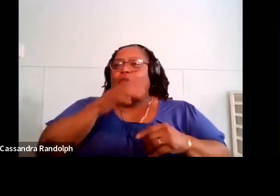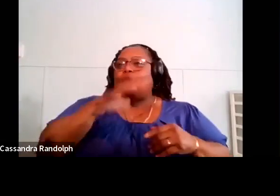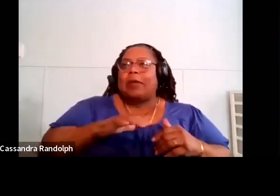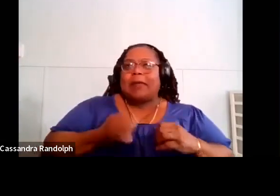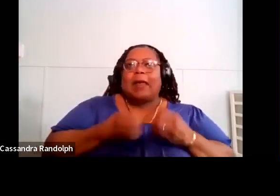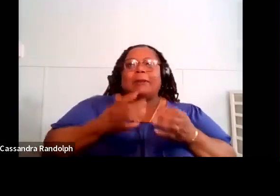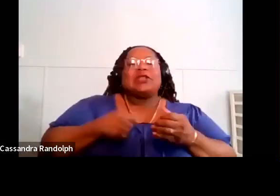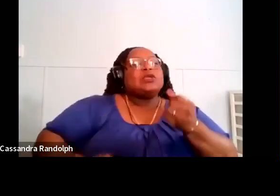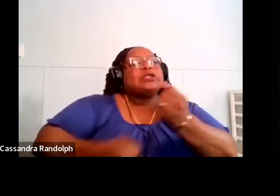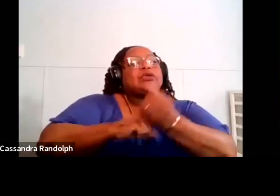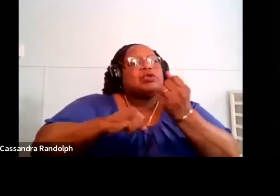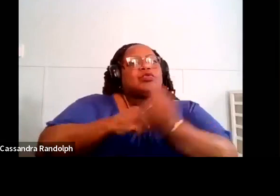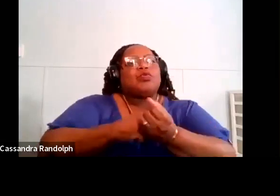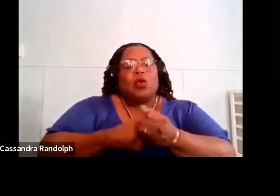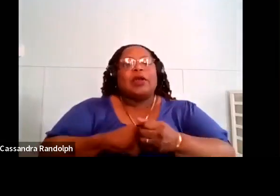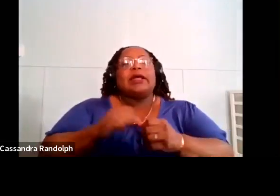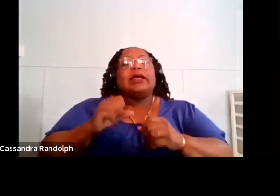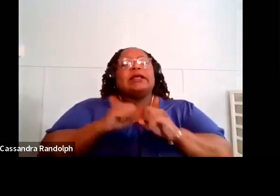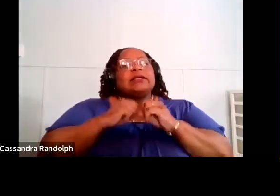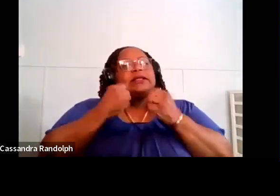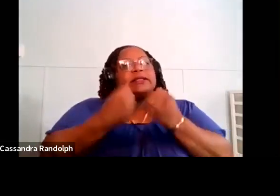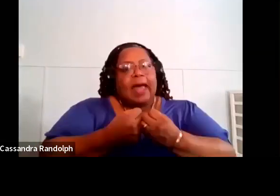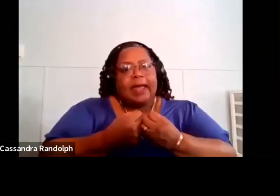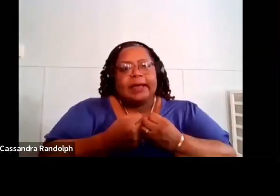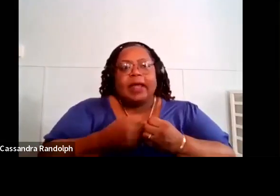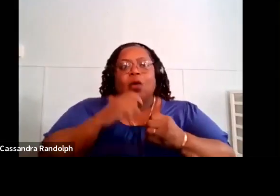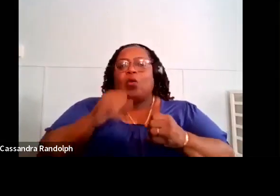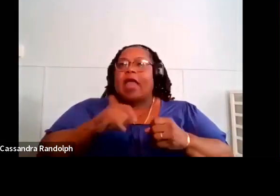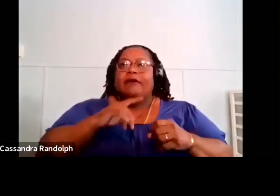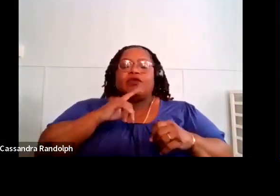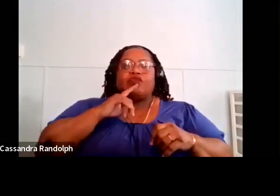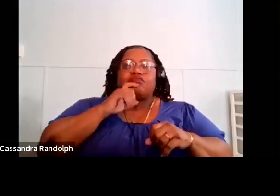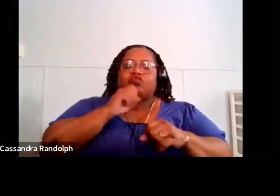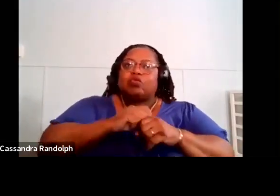far we have come and how women